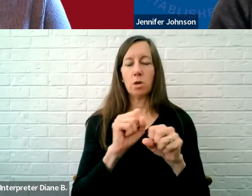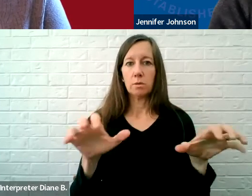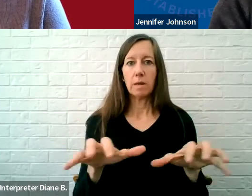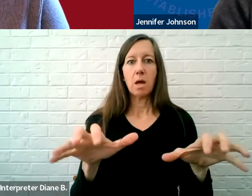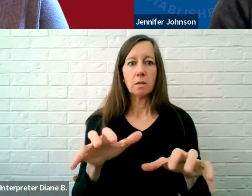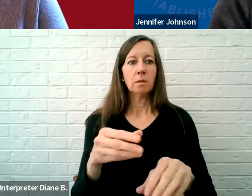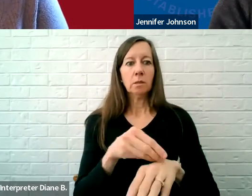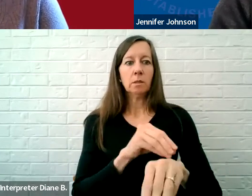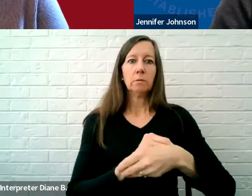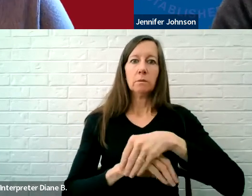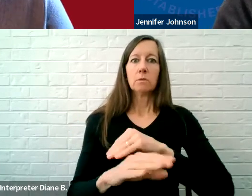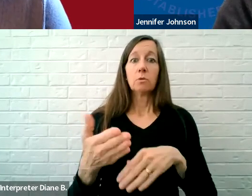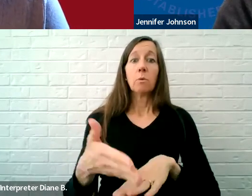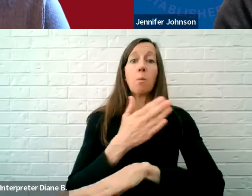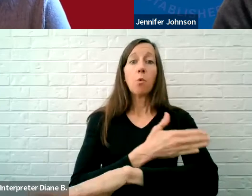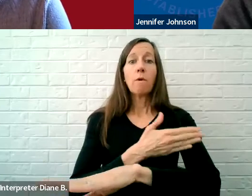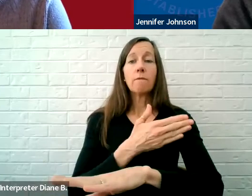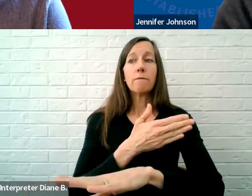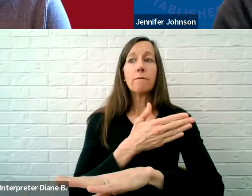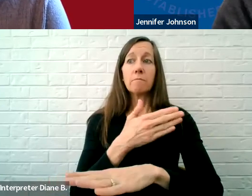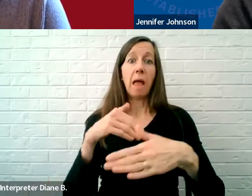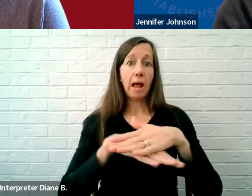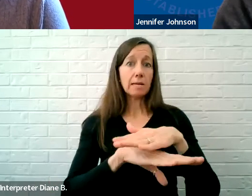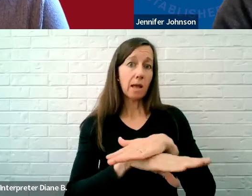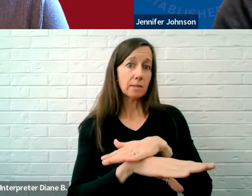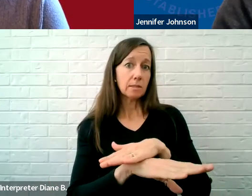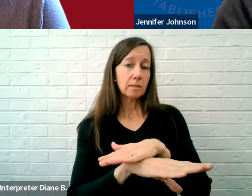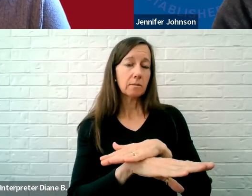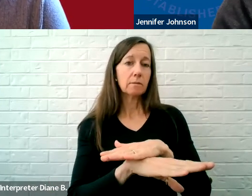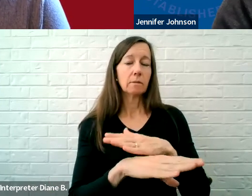quality of the are not the quality but improve access to state national